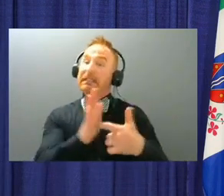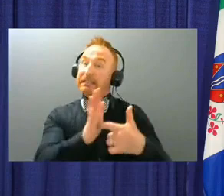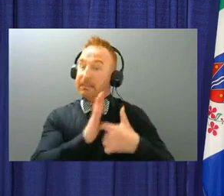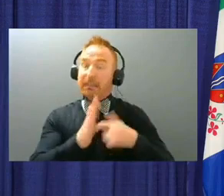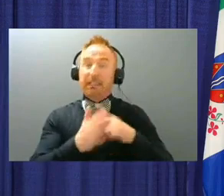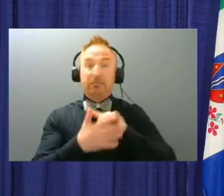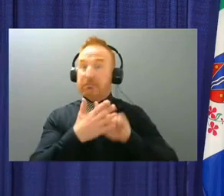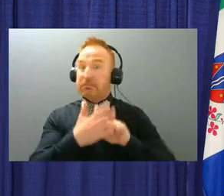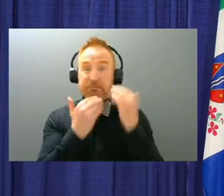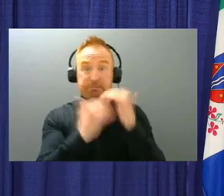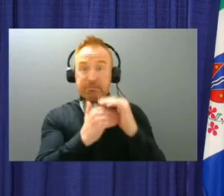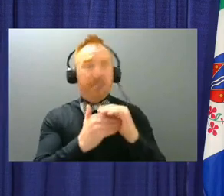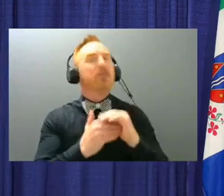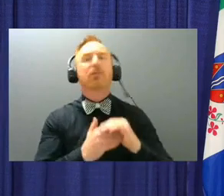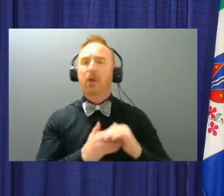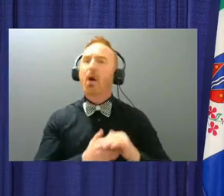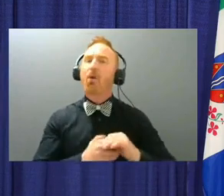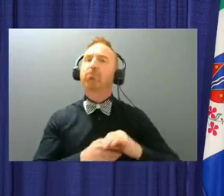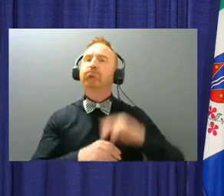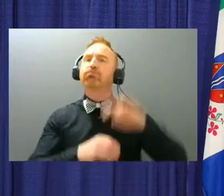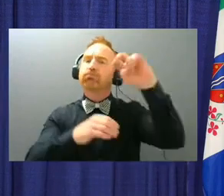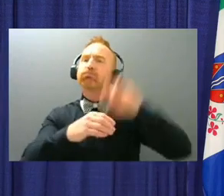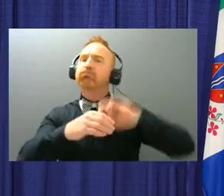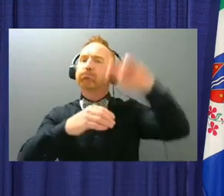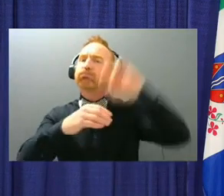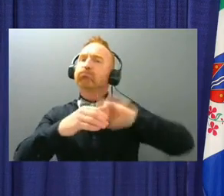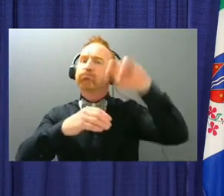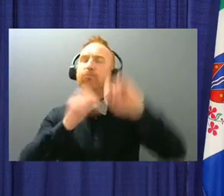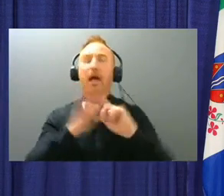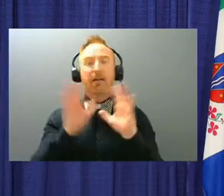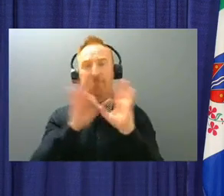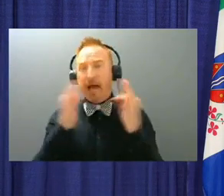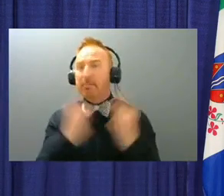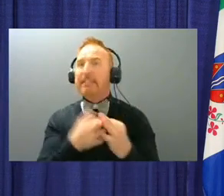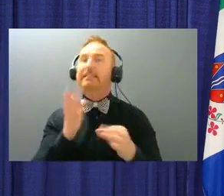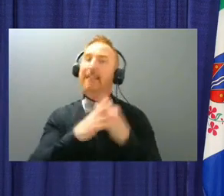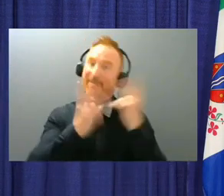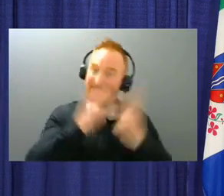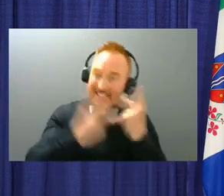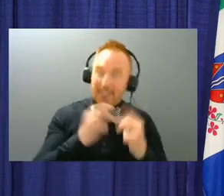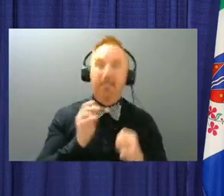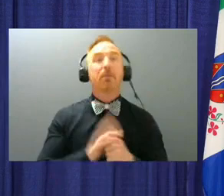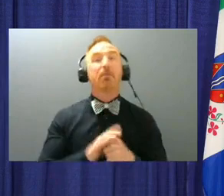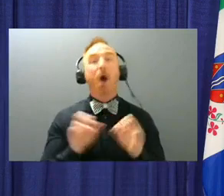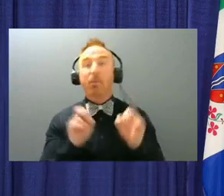Yukon. Allowing increased travel in and out, families to reunite, increased opportunities for